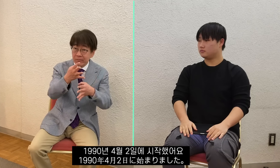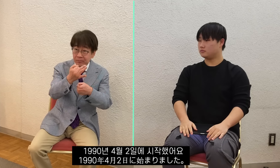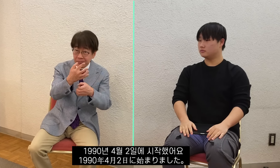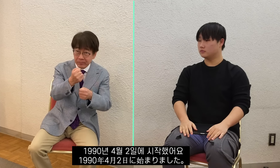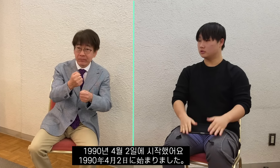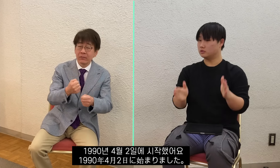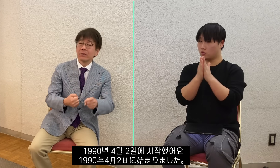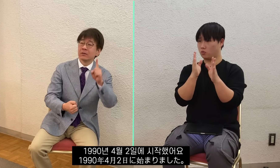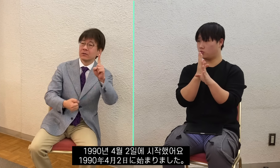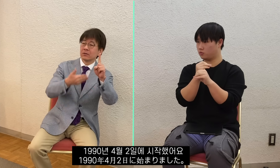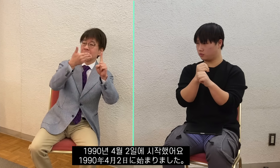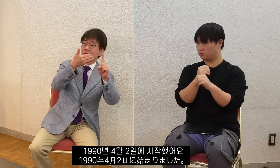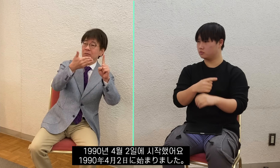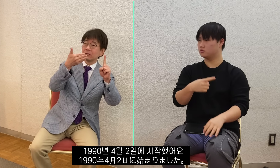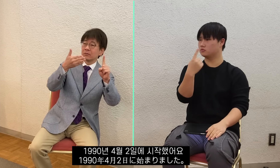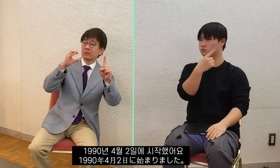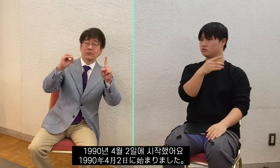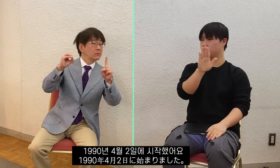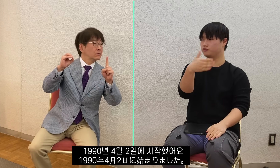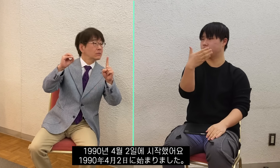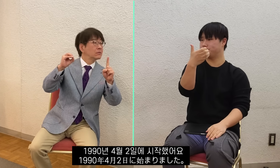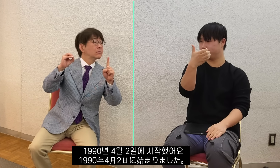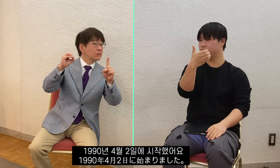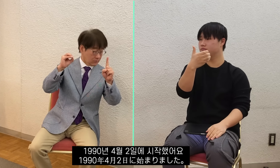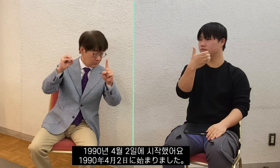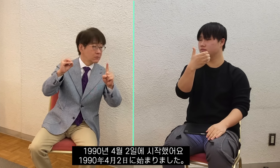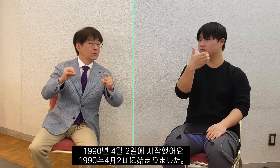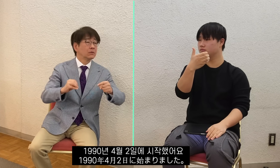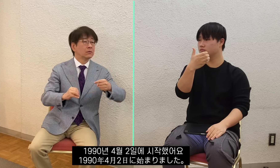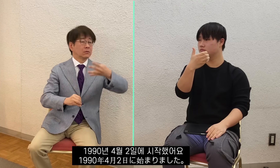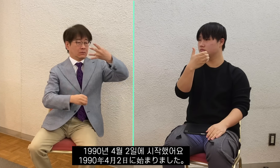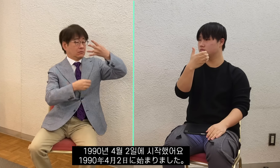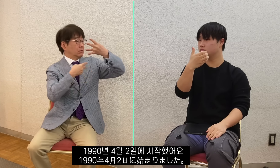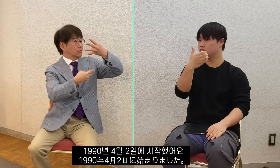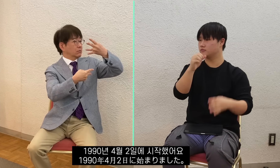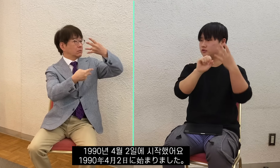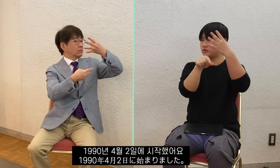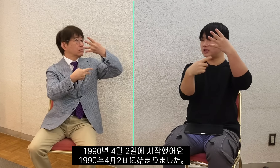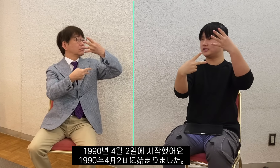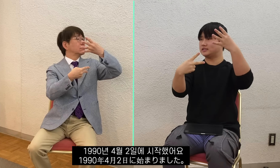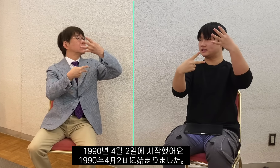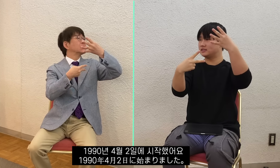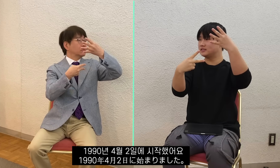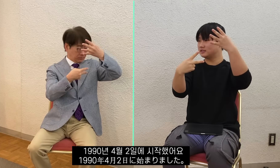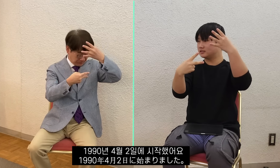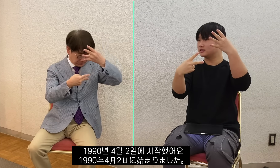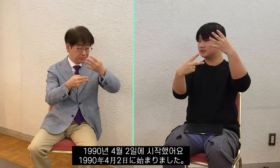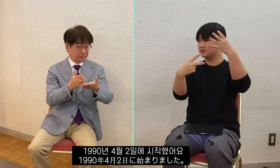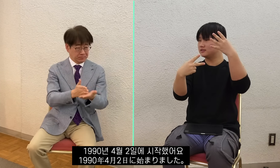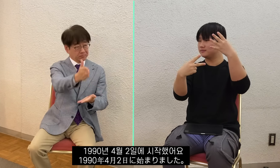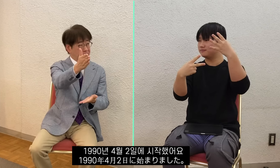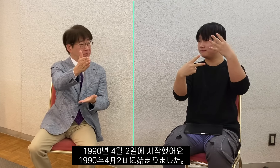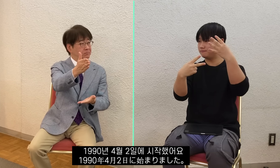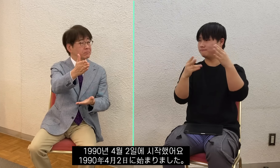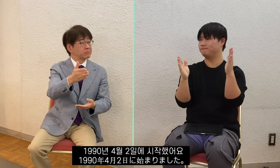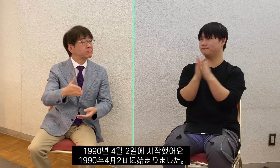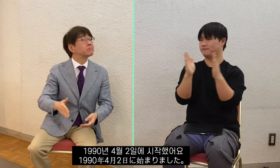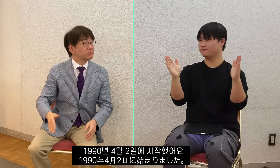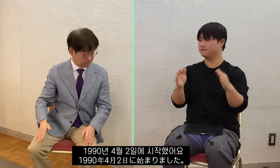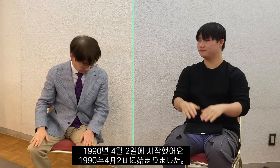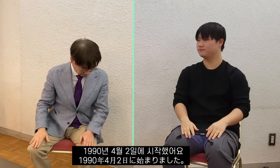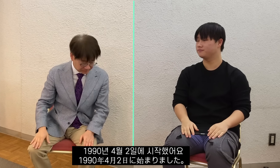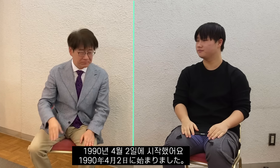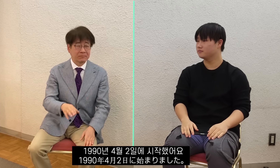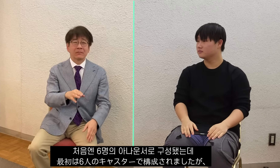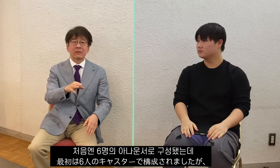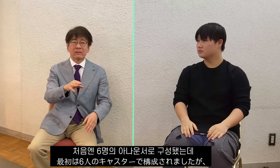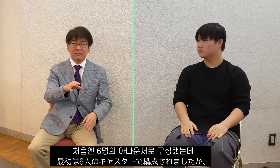It started on April 2, 1990.